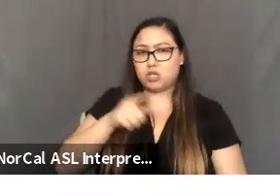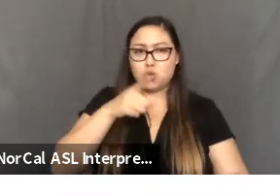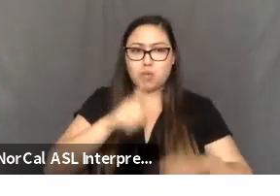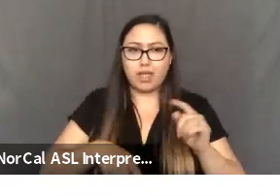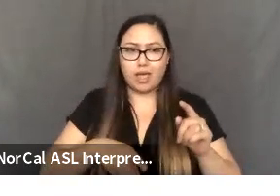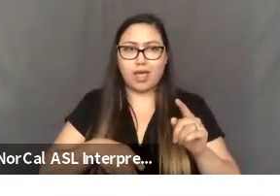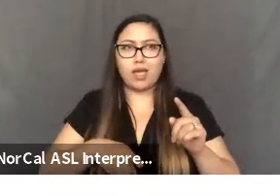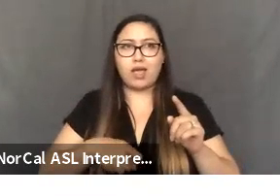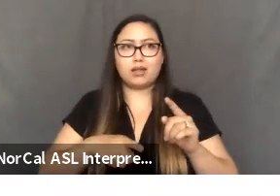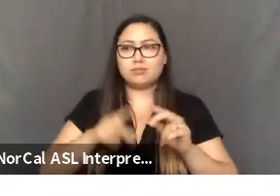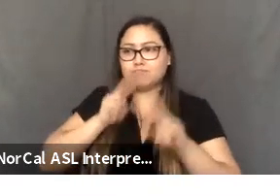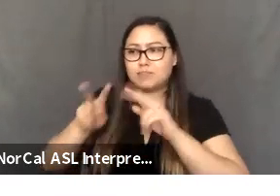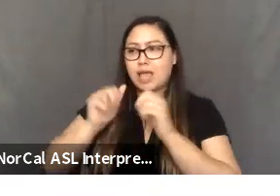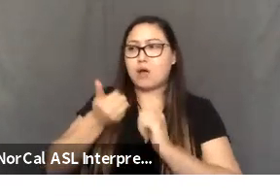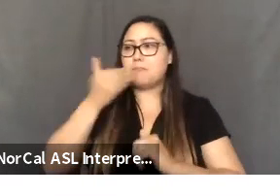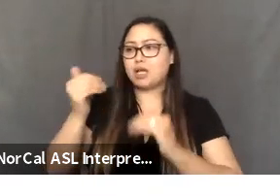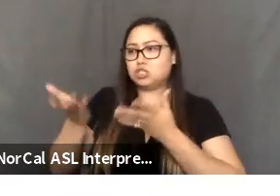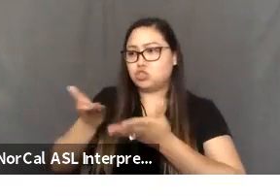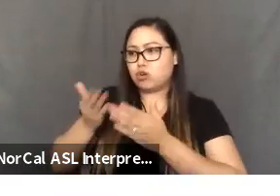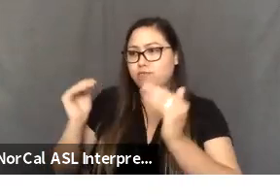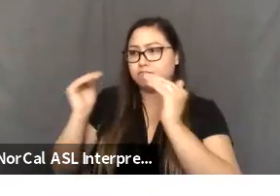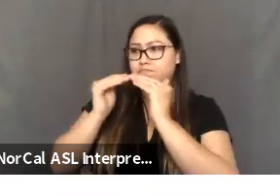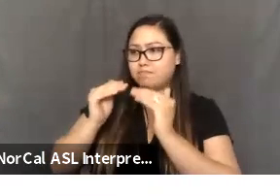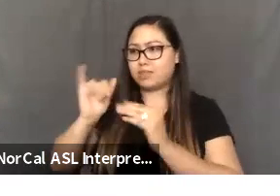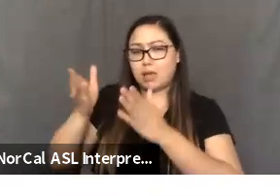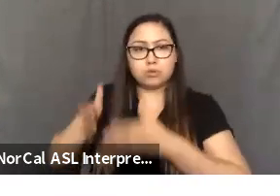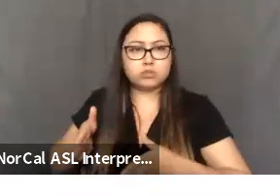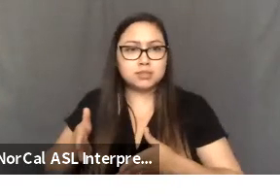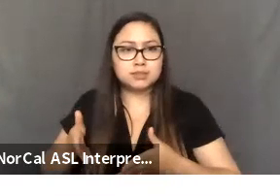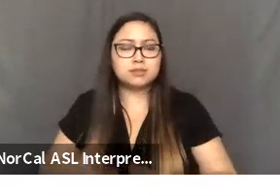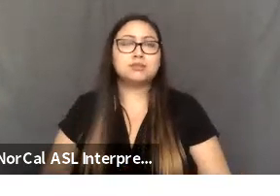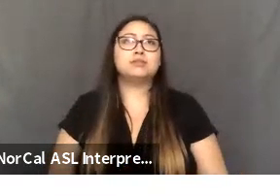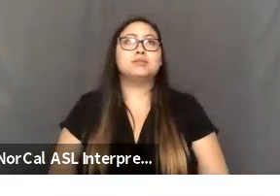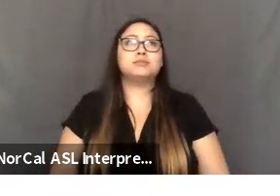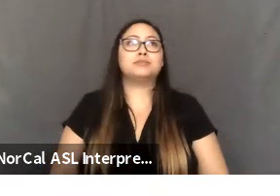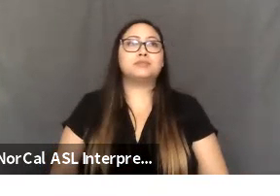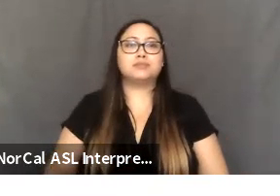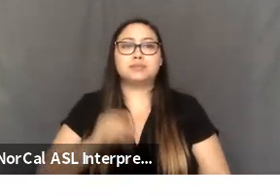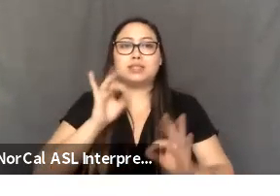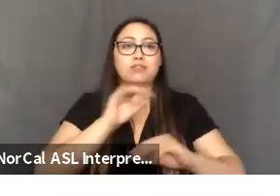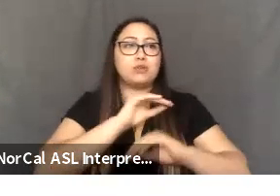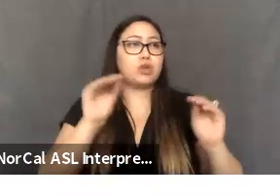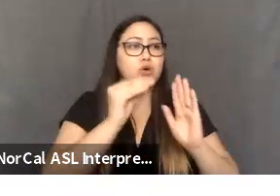and ethnicity. If you have no idea who what the race and ethnicity of your patients are,